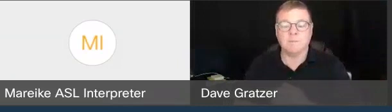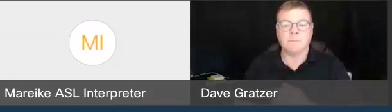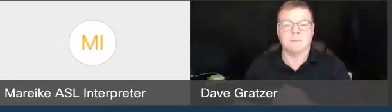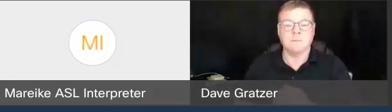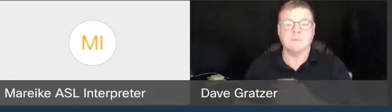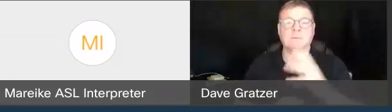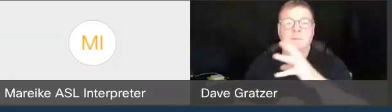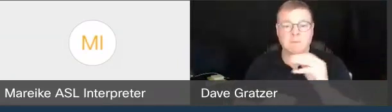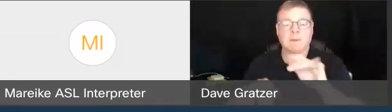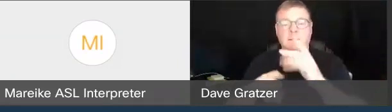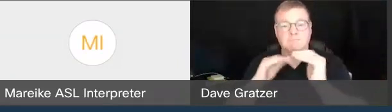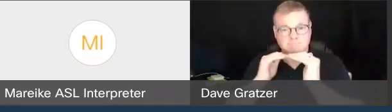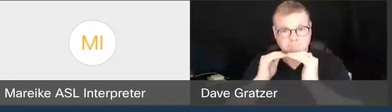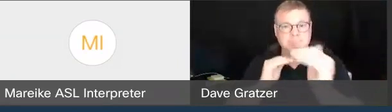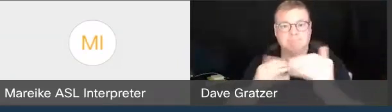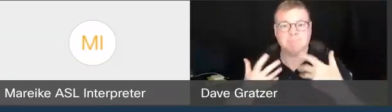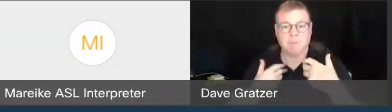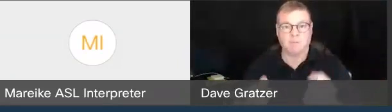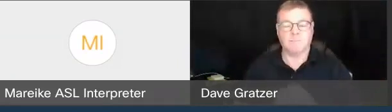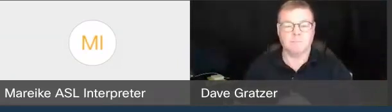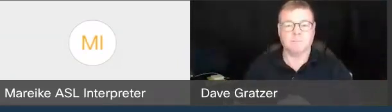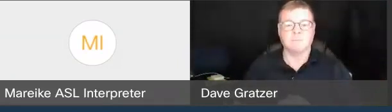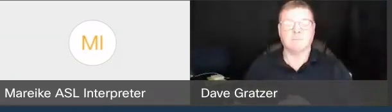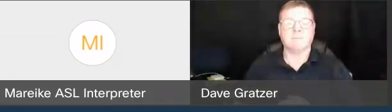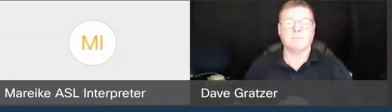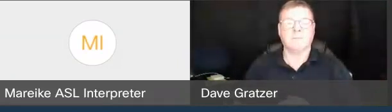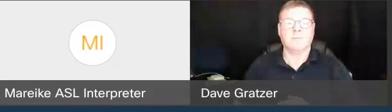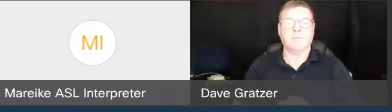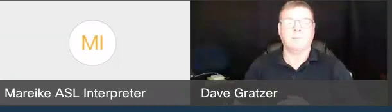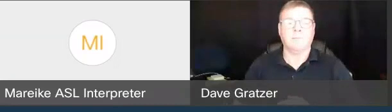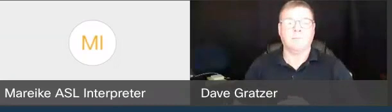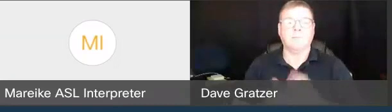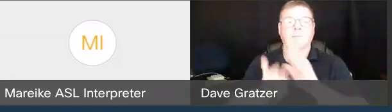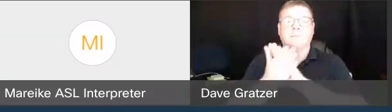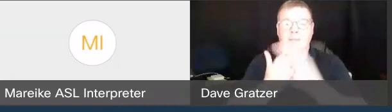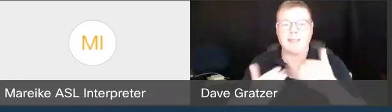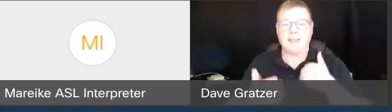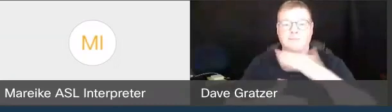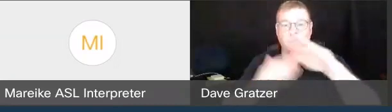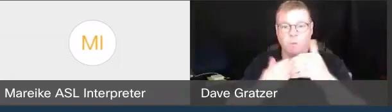stay on a journey of recovery. So it's nice to have all you here and we wanna thank you.